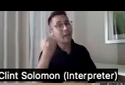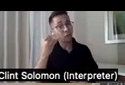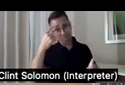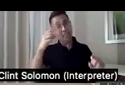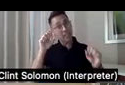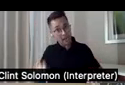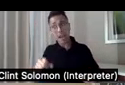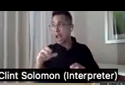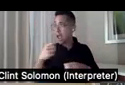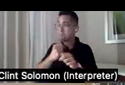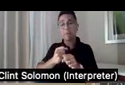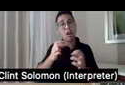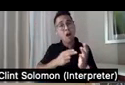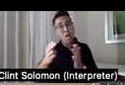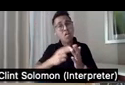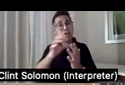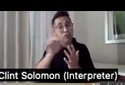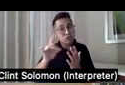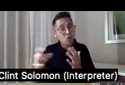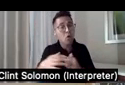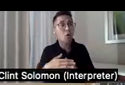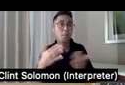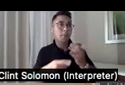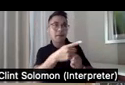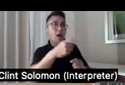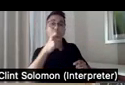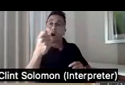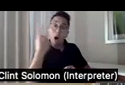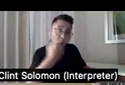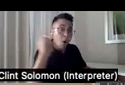or perhaps they're not always able to do that yet but we're working on that skill